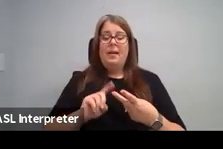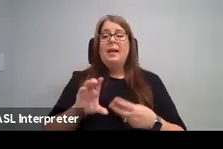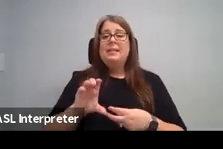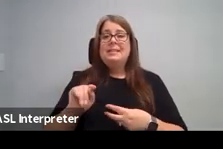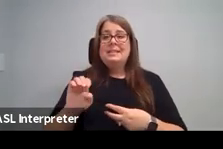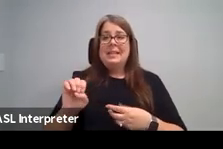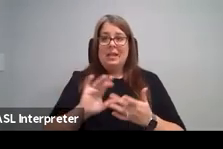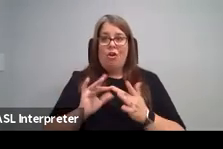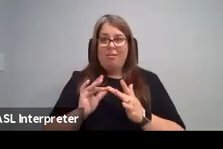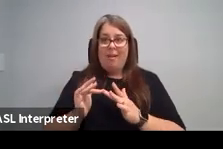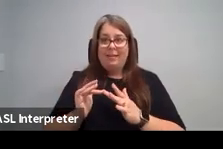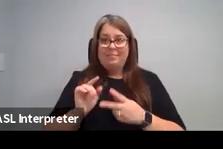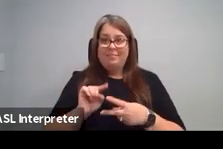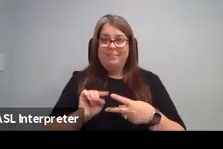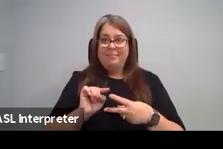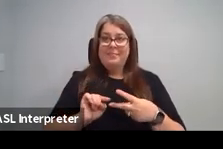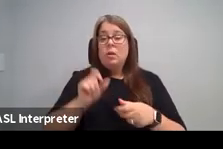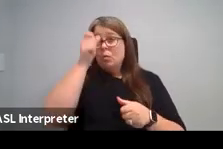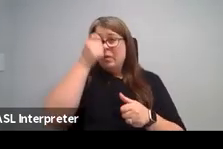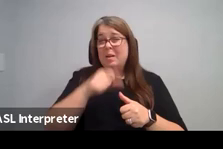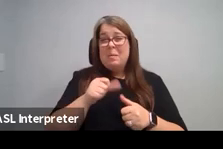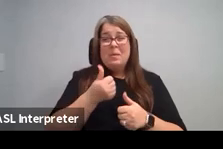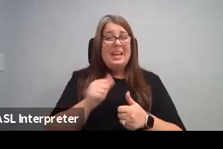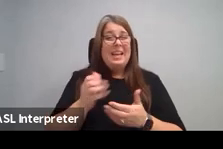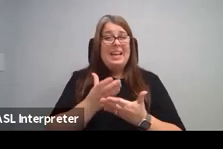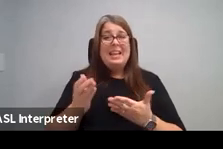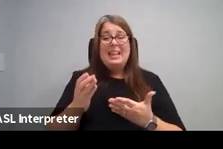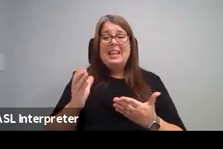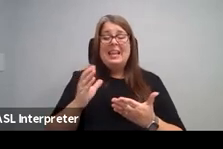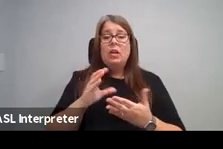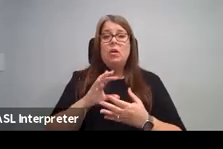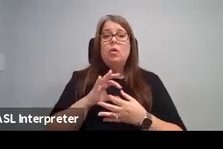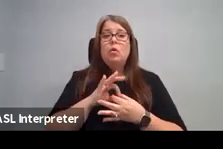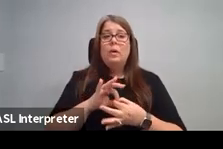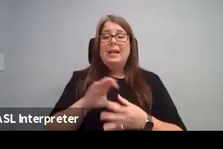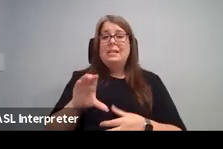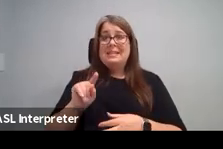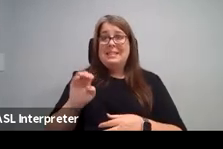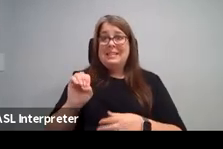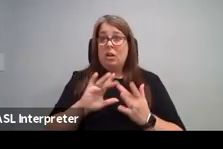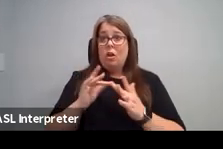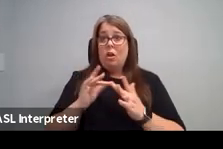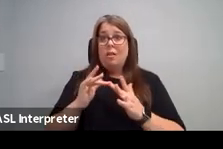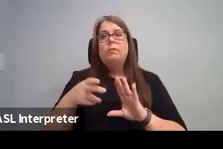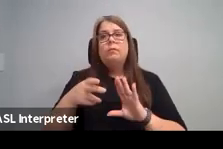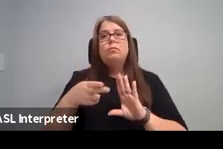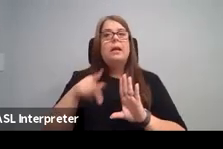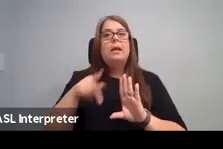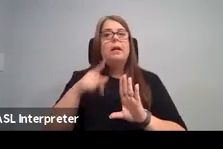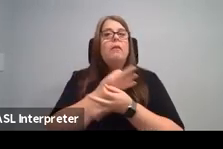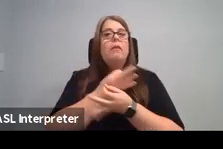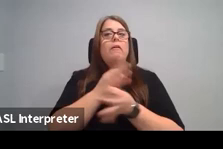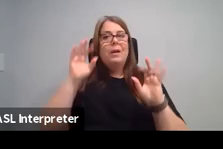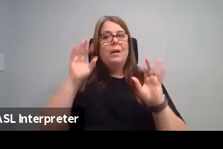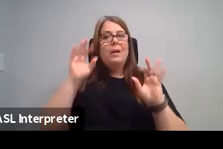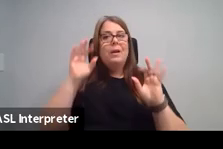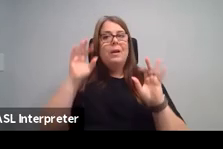Allison Frenzel : Remember anything related to CT online, you have to sign up for a free teacher account to access 100% free though. You just need to plug in your information.